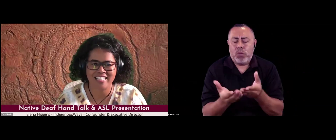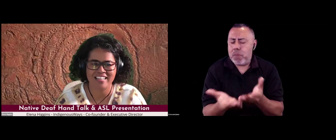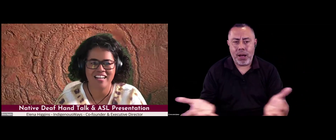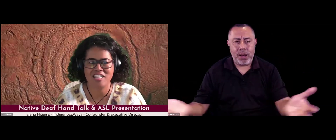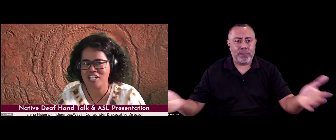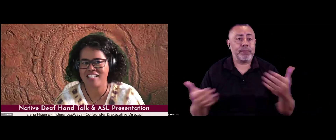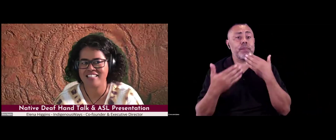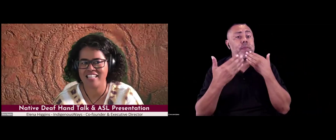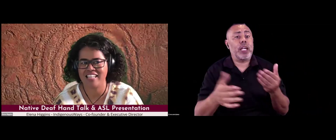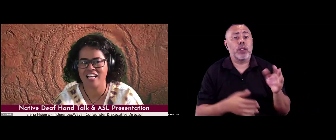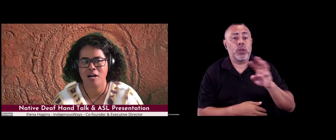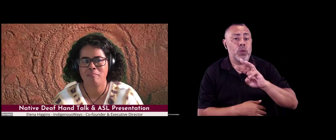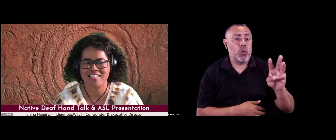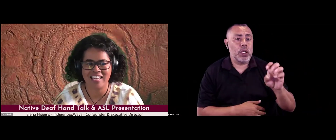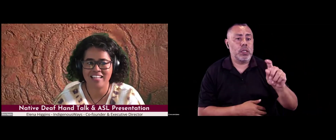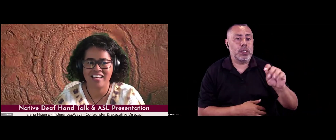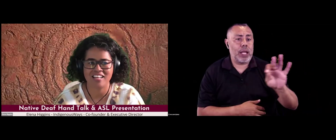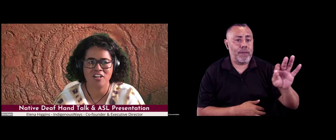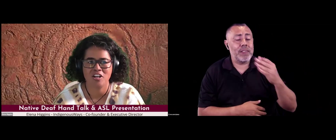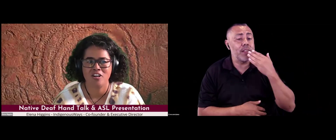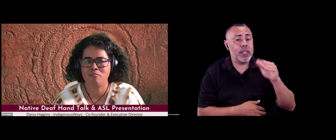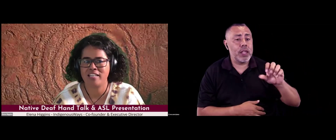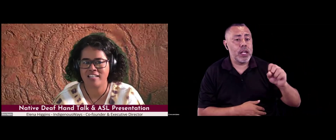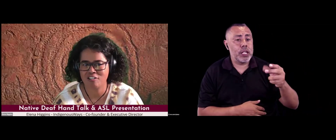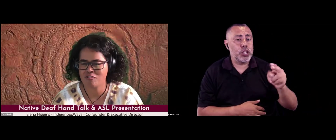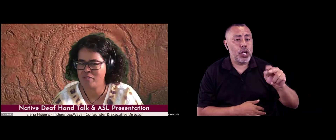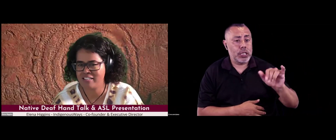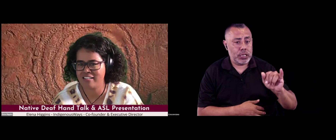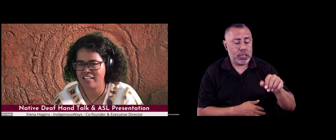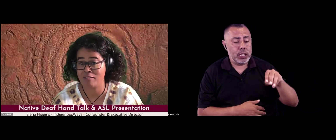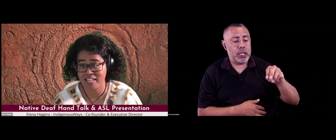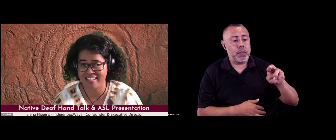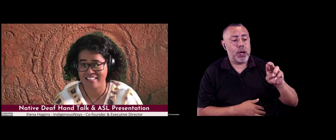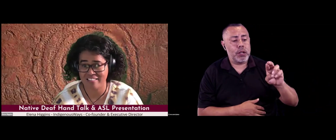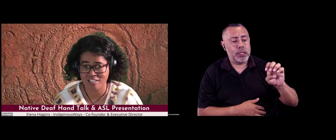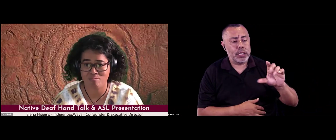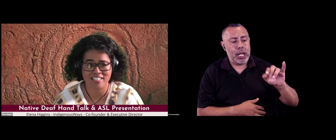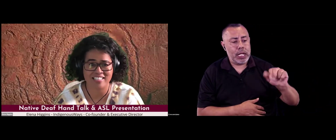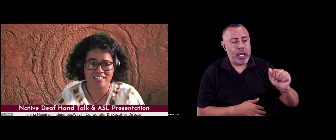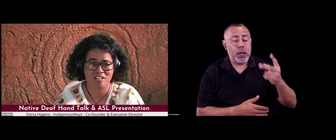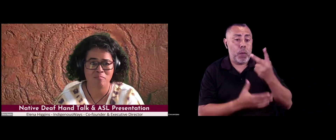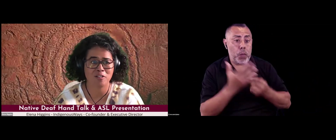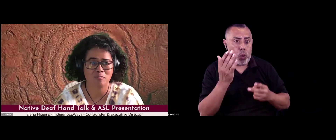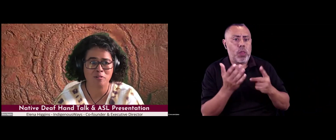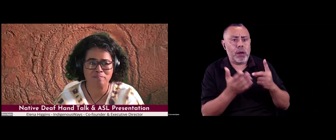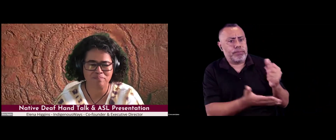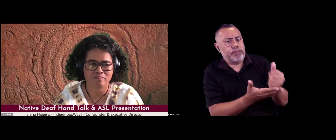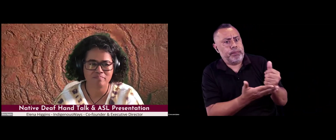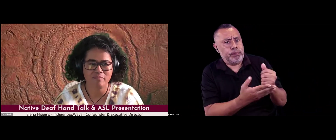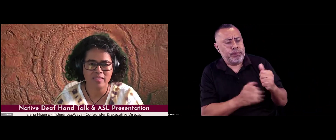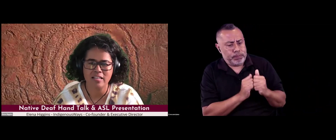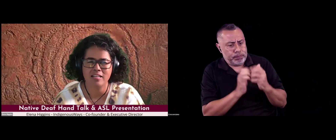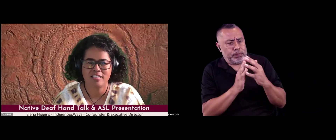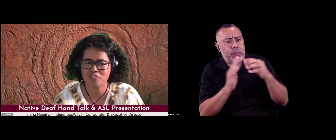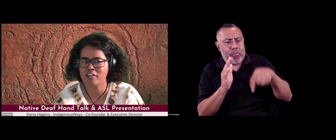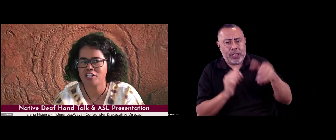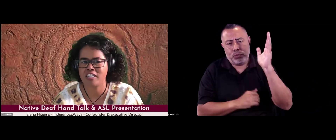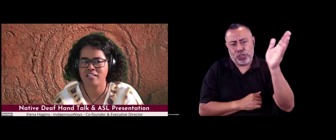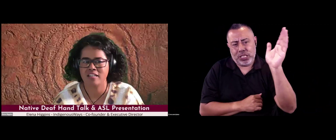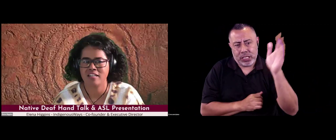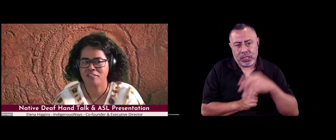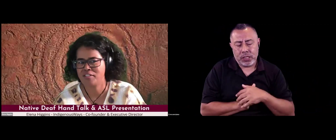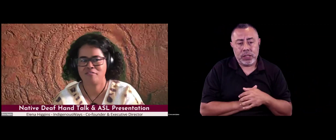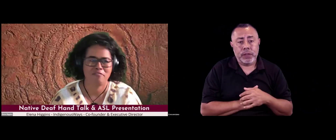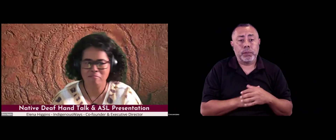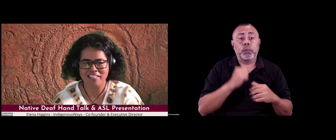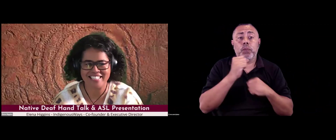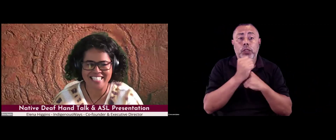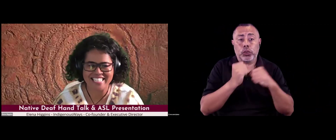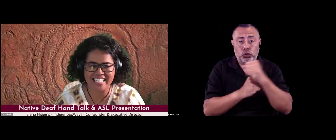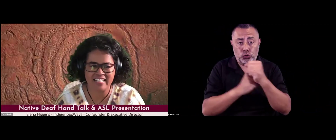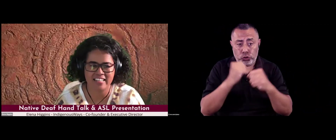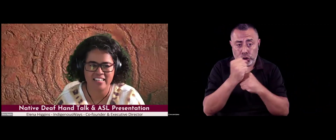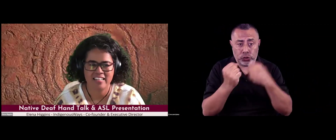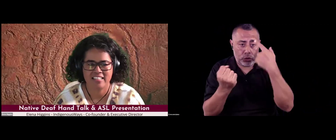Especially Ashanti, Marcelina, who have been instrumental in making this presentation possible. The structure of this fabulous station.